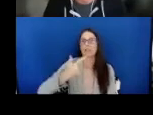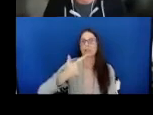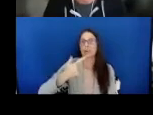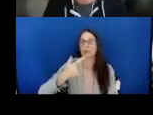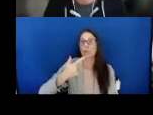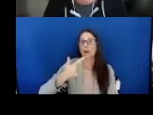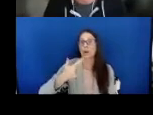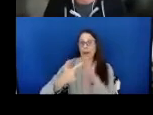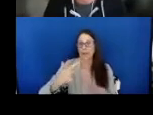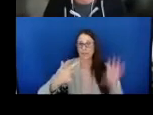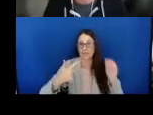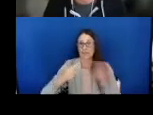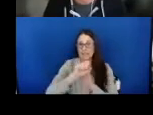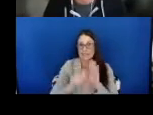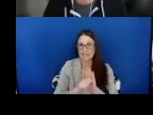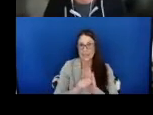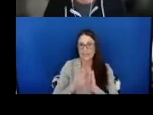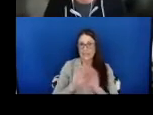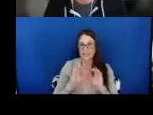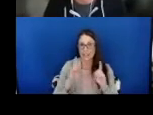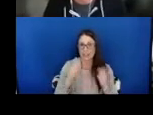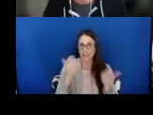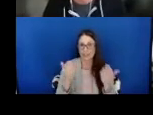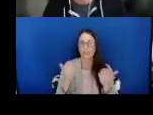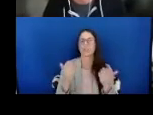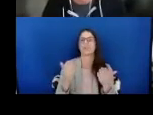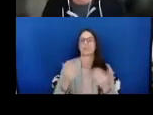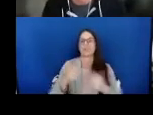educational services were found to meet the requirements and purposes of Ida